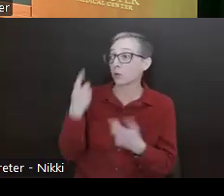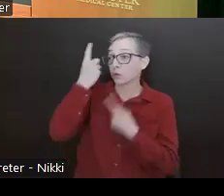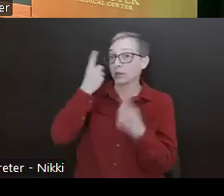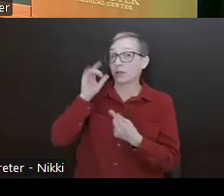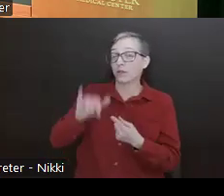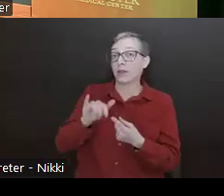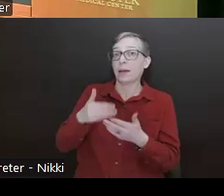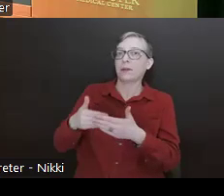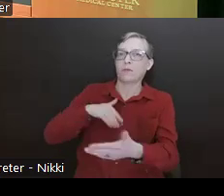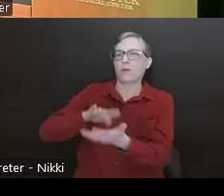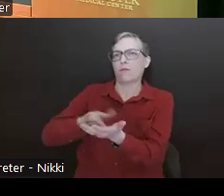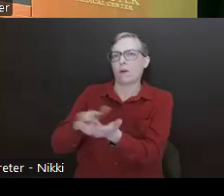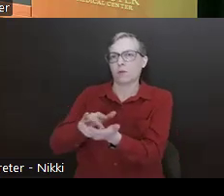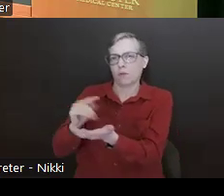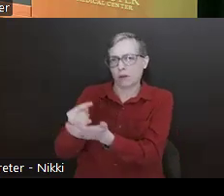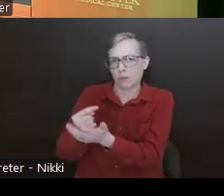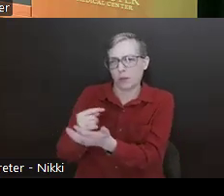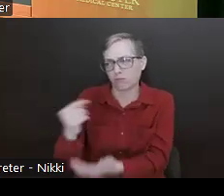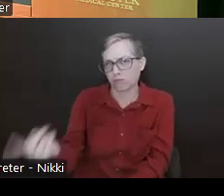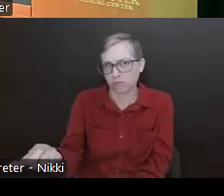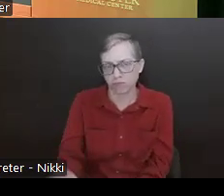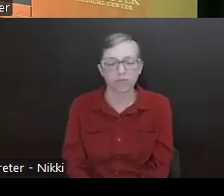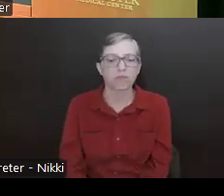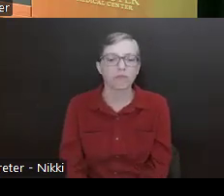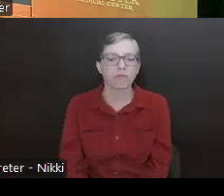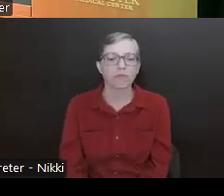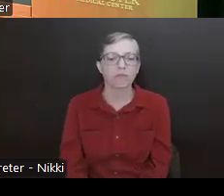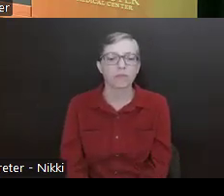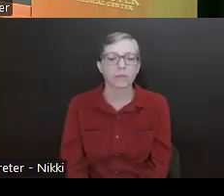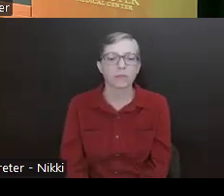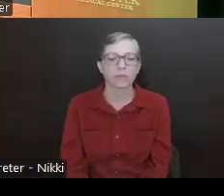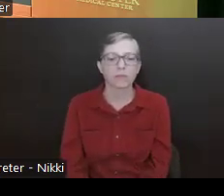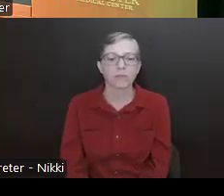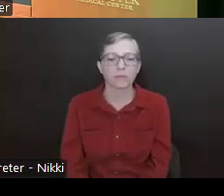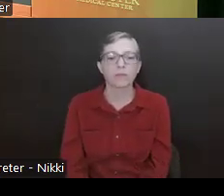pharmicotherapy and then I would really want to be realistic in terms of the treatment effects um